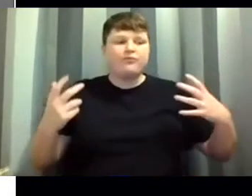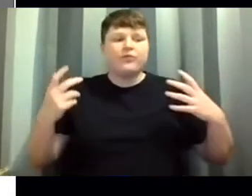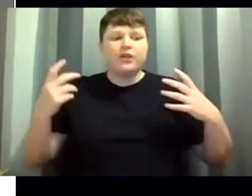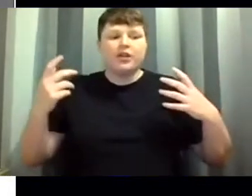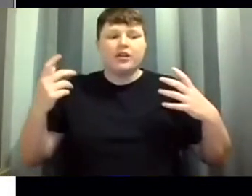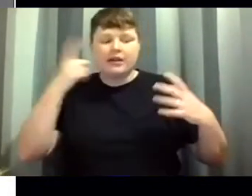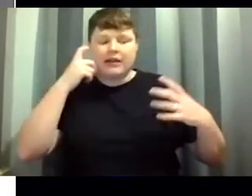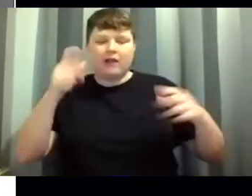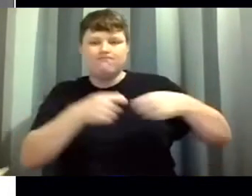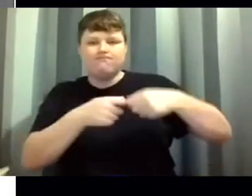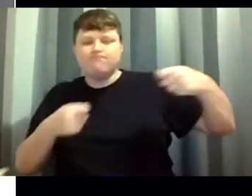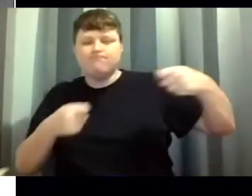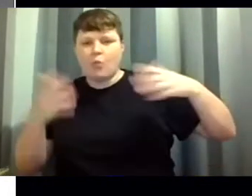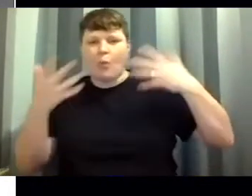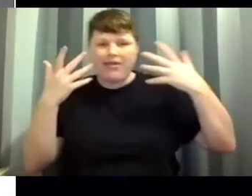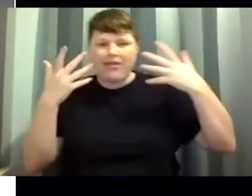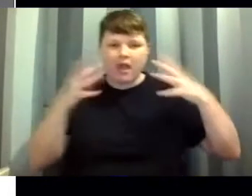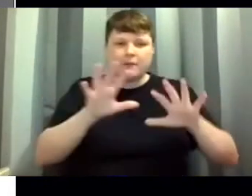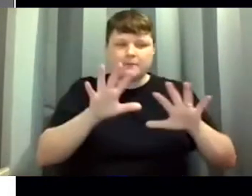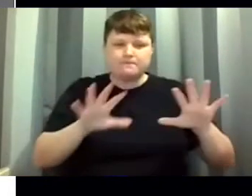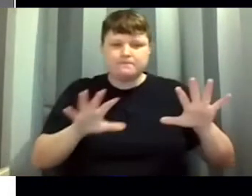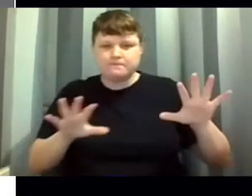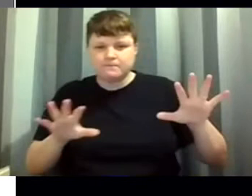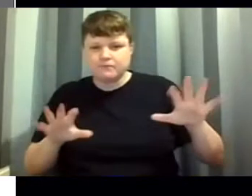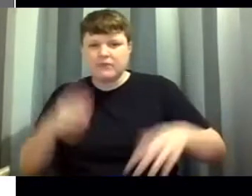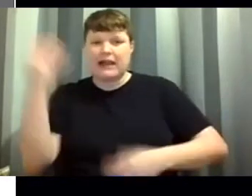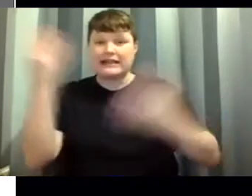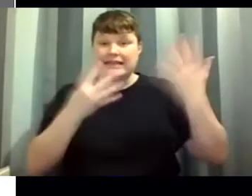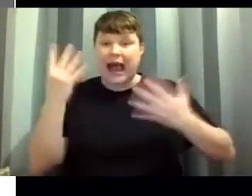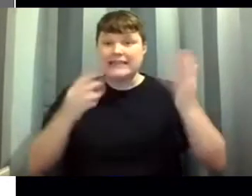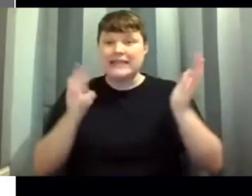worked out that'd be about 19 meters per second and that was moving pretty much with the flow.